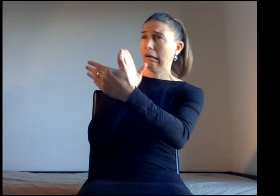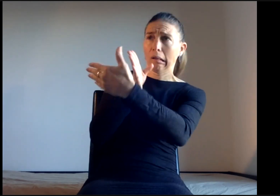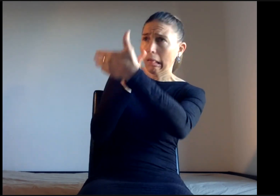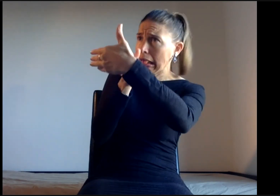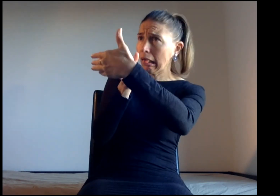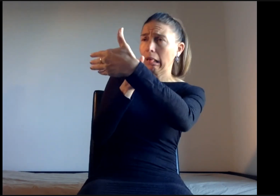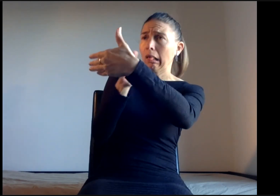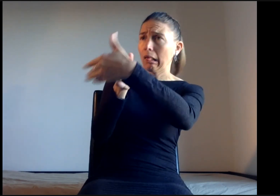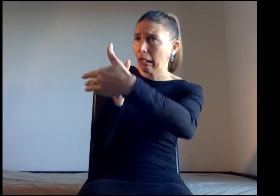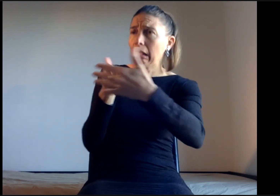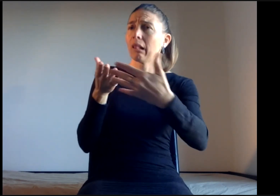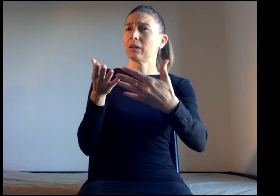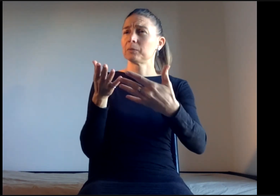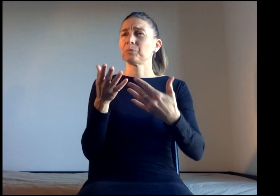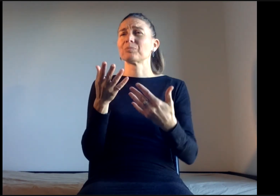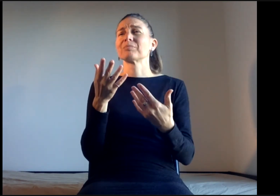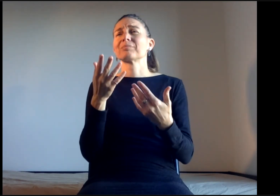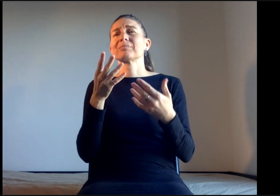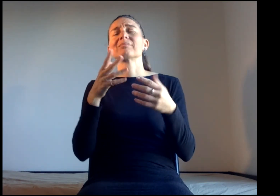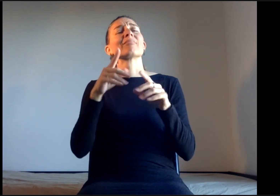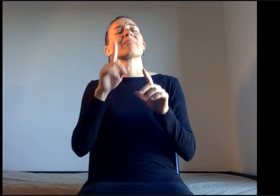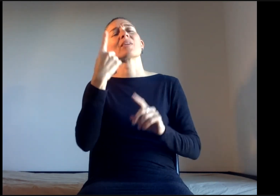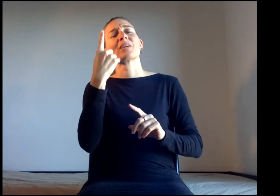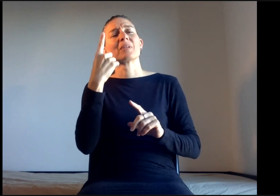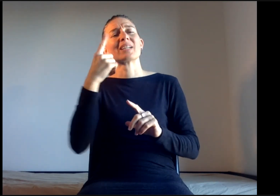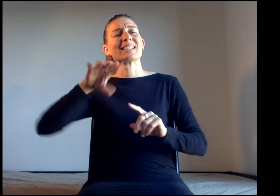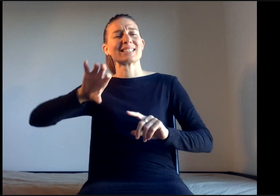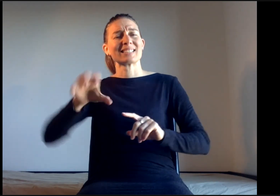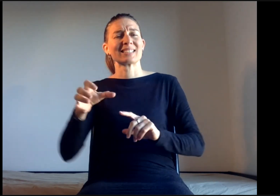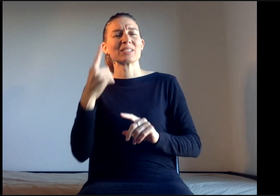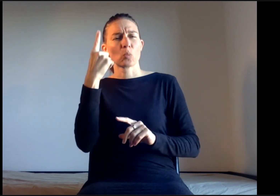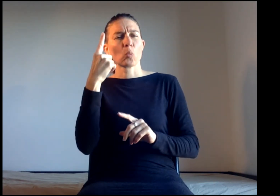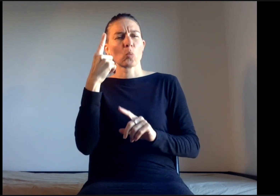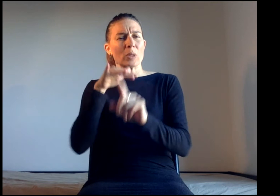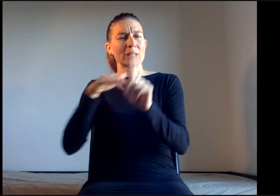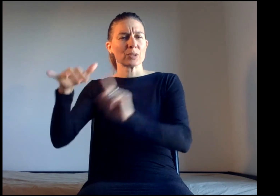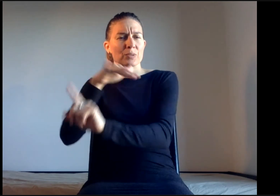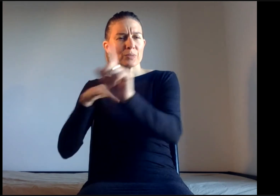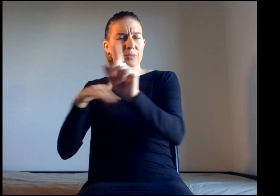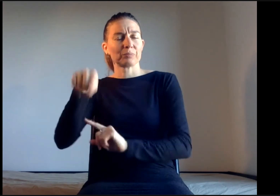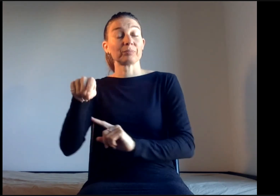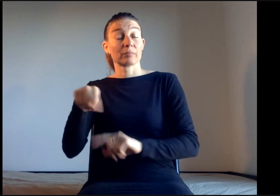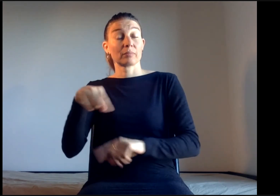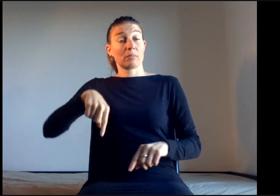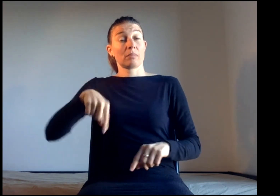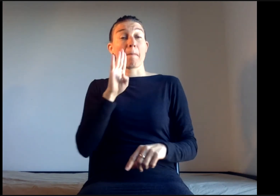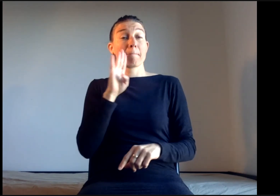Like we have the cases, for example, here, in Belgium or in other countries